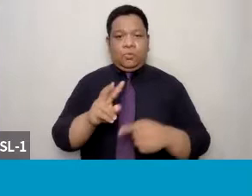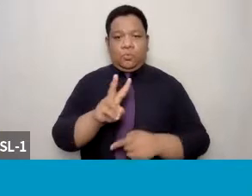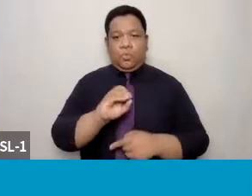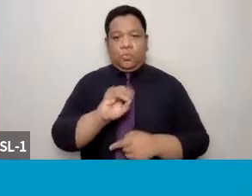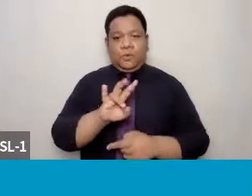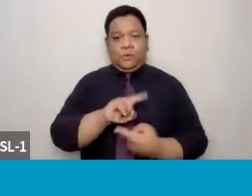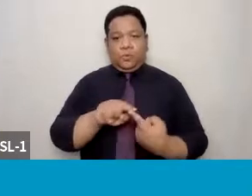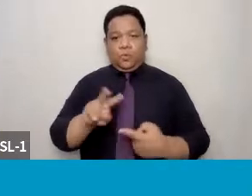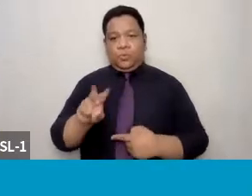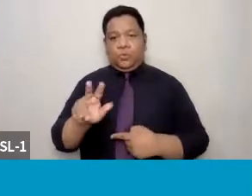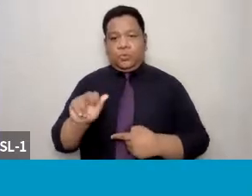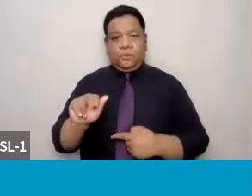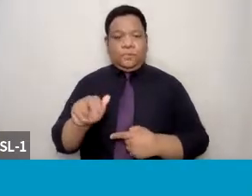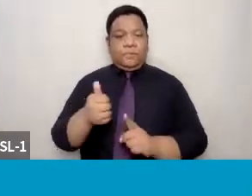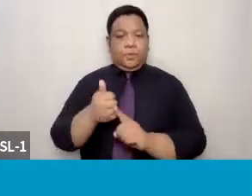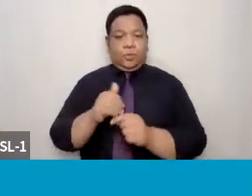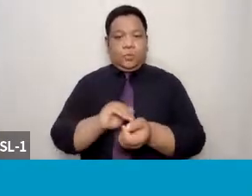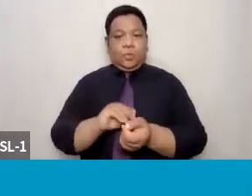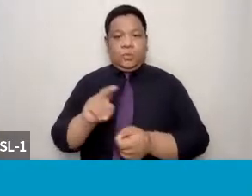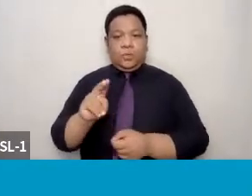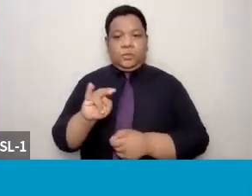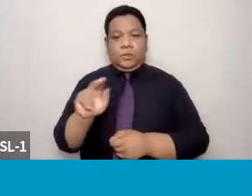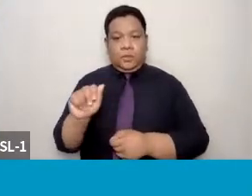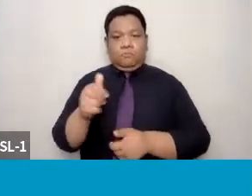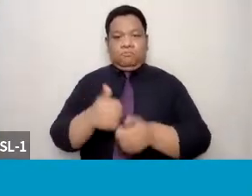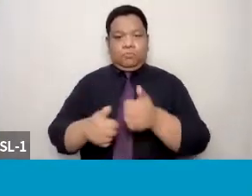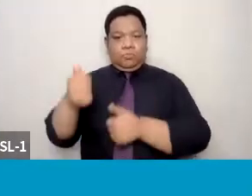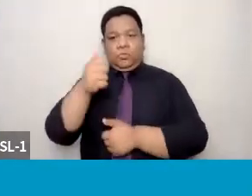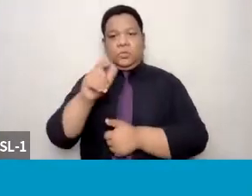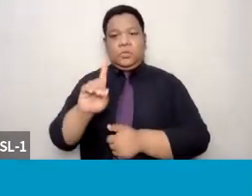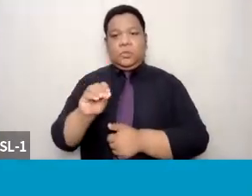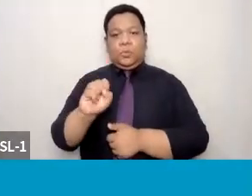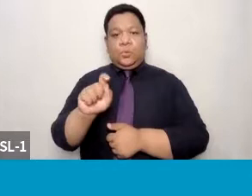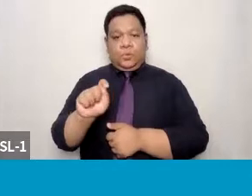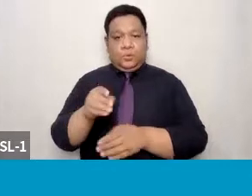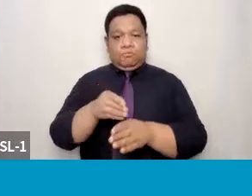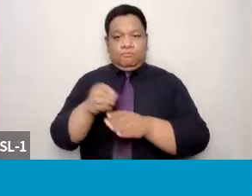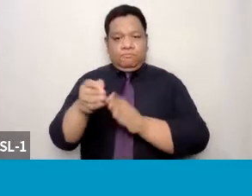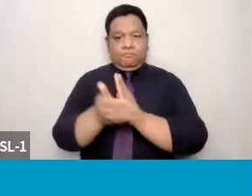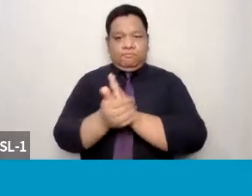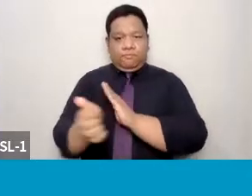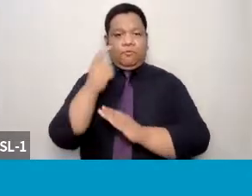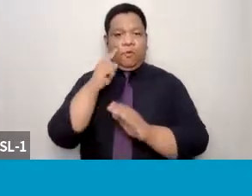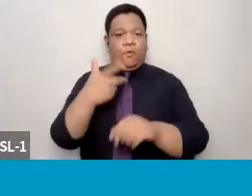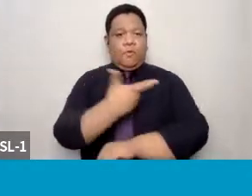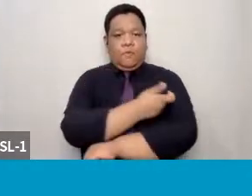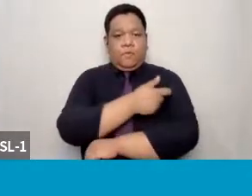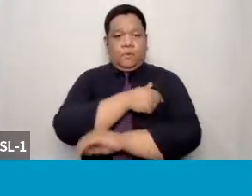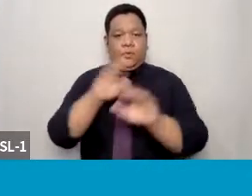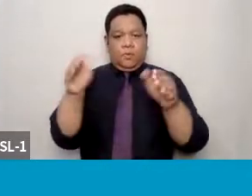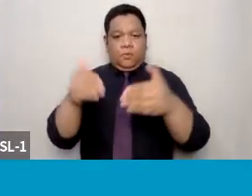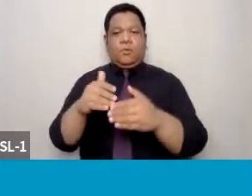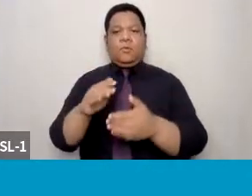Dr Nina. is currently the chair of DOST Expert Vaccine Panel on COVID-19 Vaccine Clinical Trials.